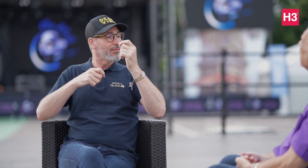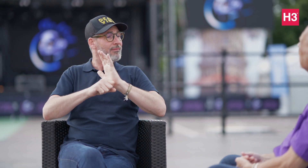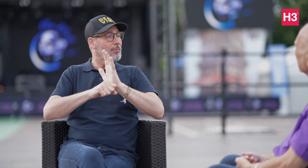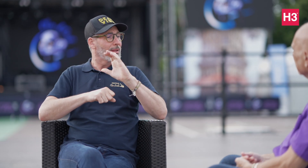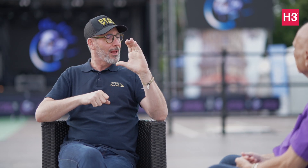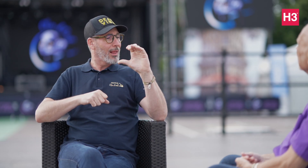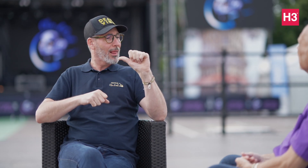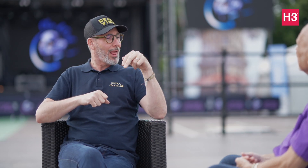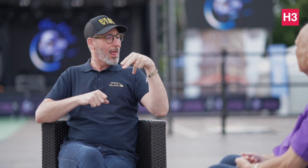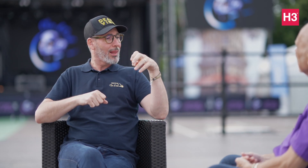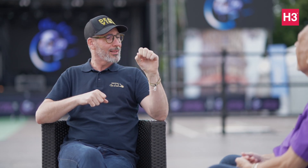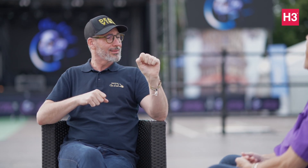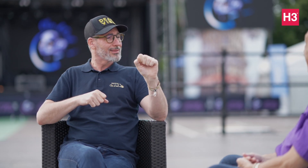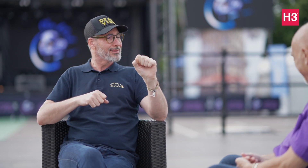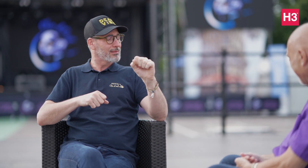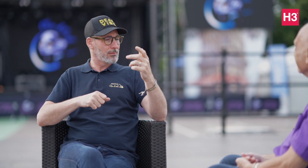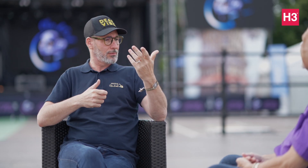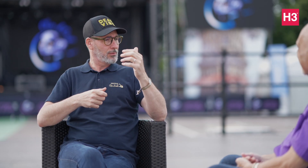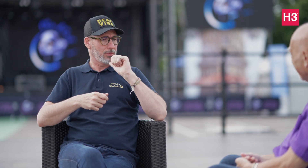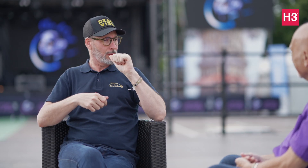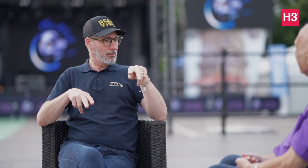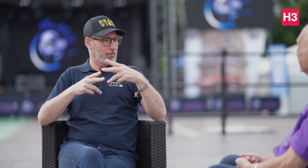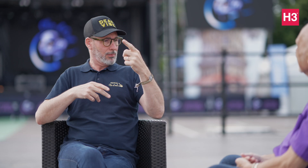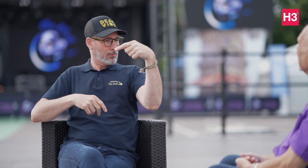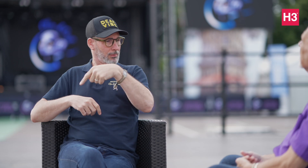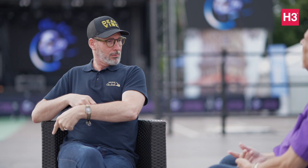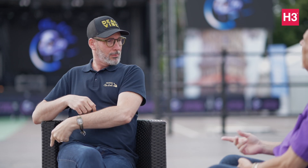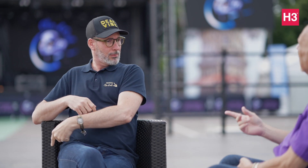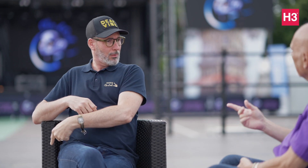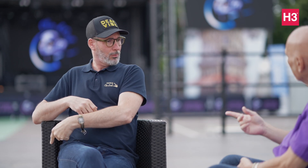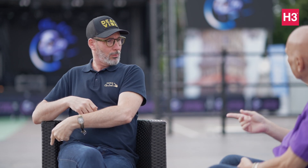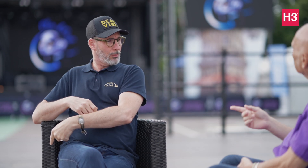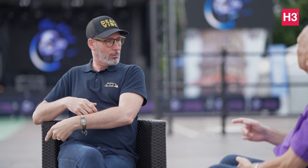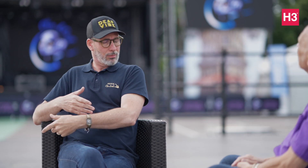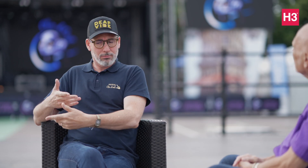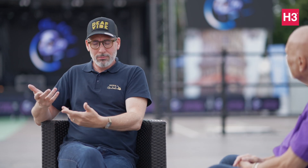the Cannes Film Festival takes place in southern France, and